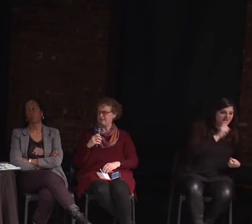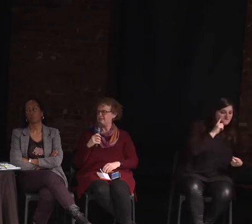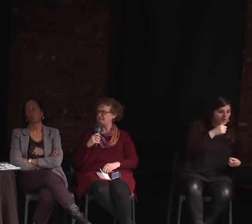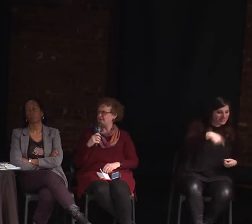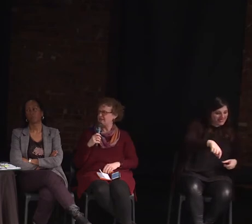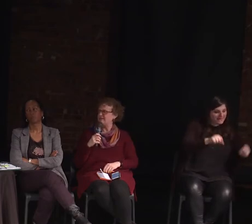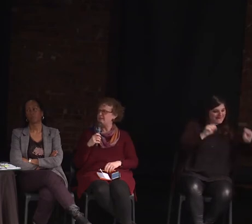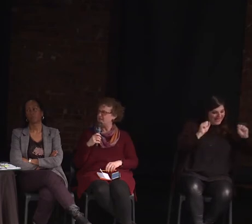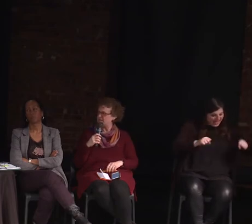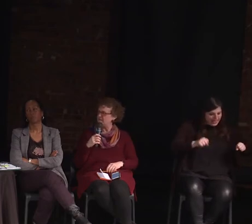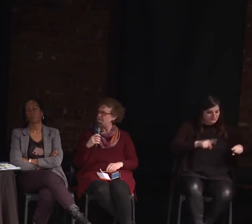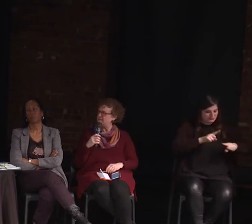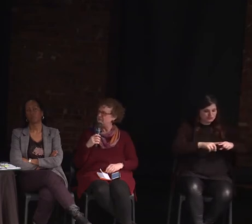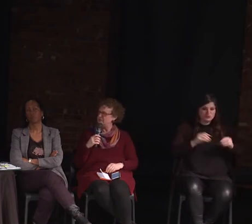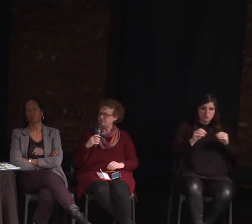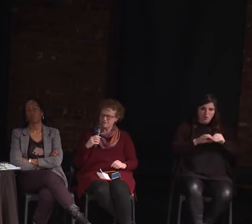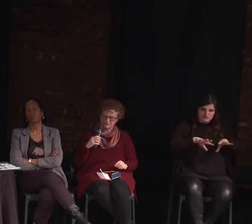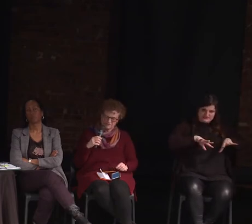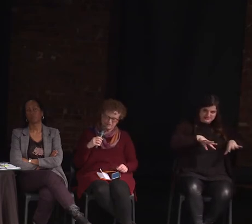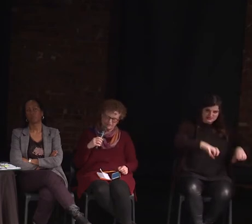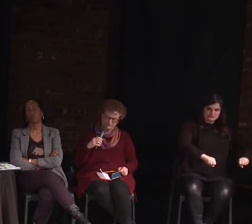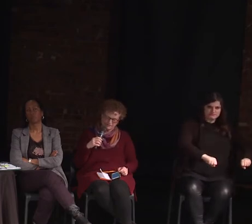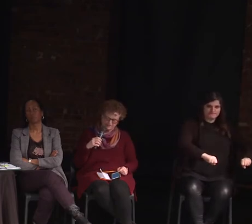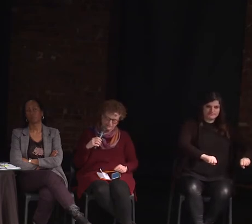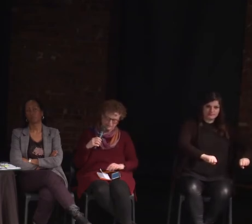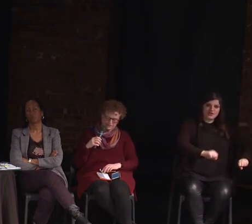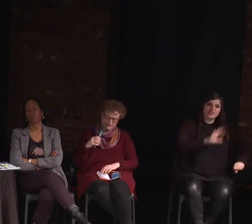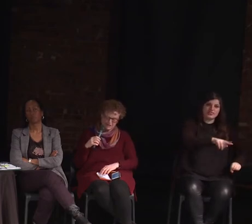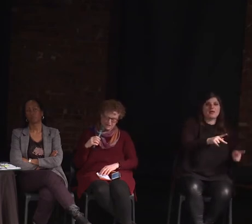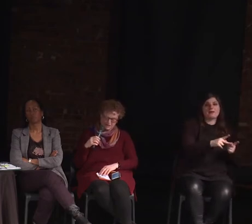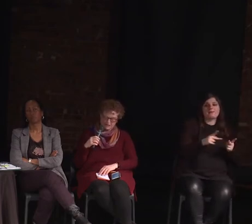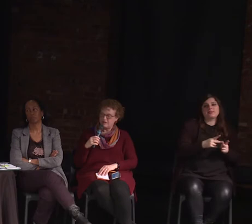in society relative to diversity, equity and inclusion.